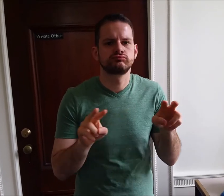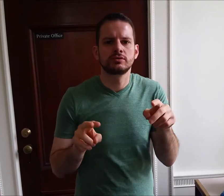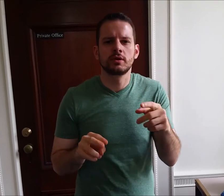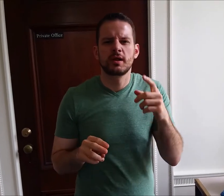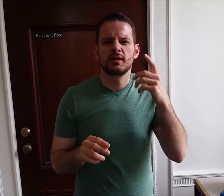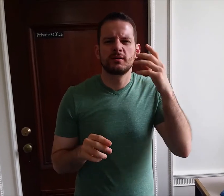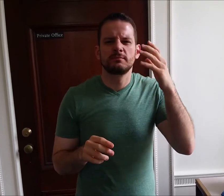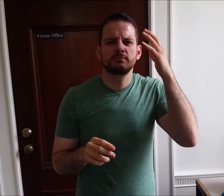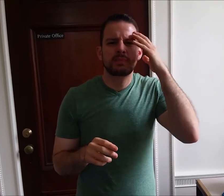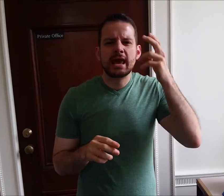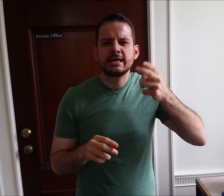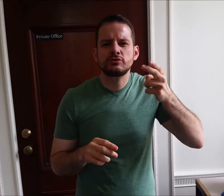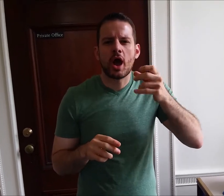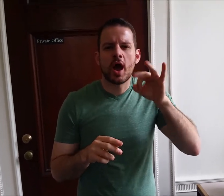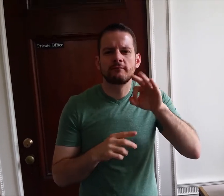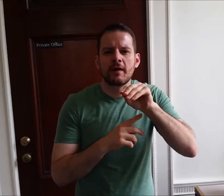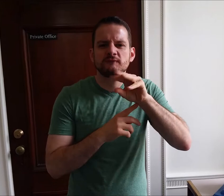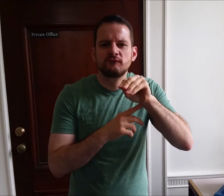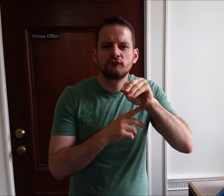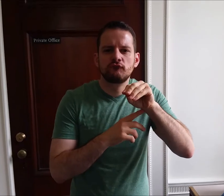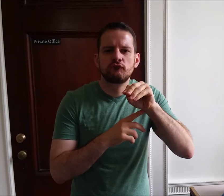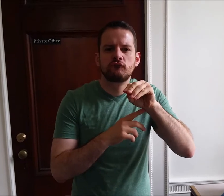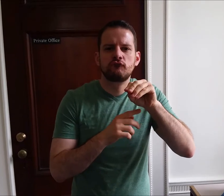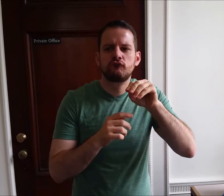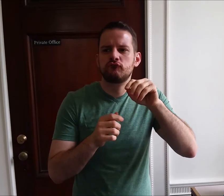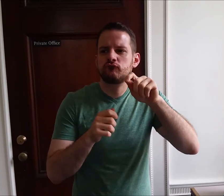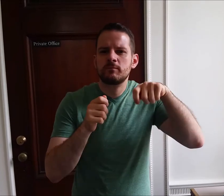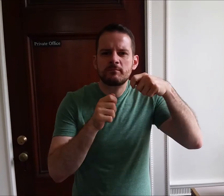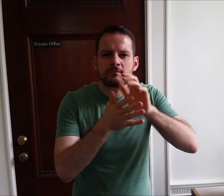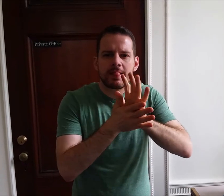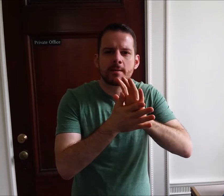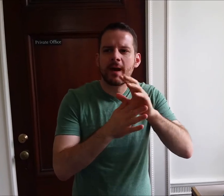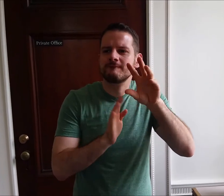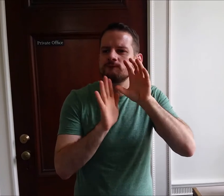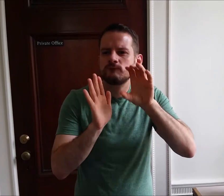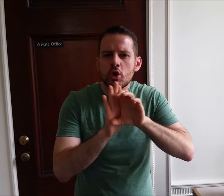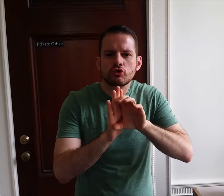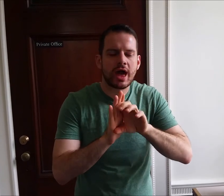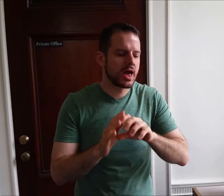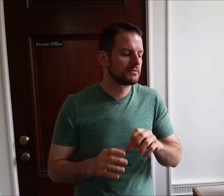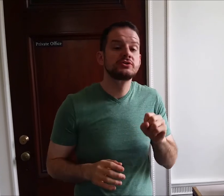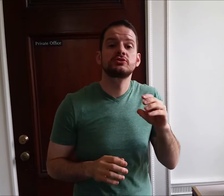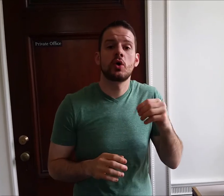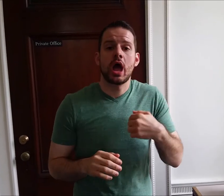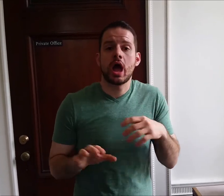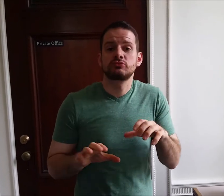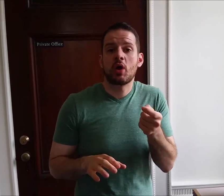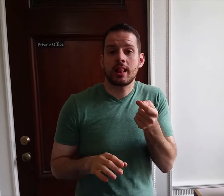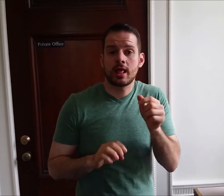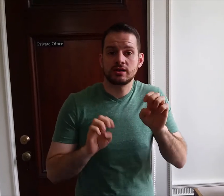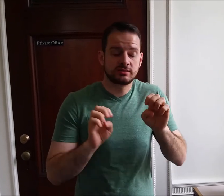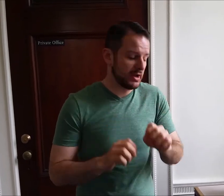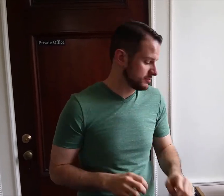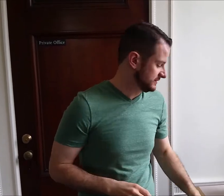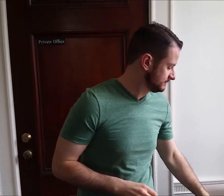We're taking a look at the history of filmmaking and photography. So, I'm doing a little experiment.